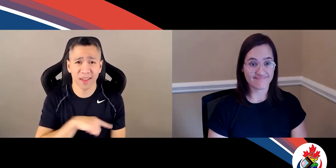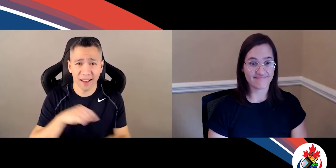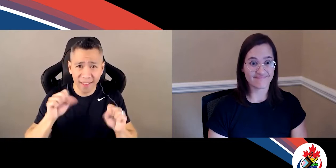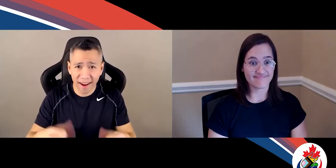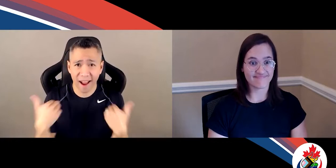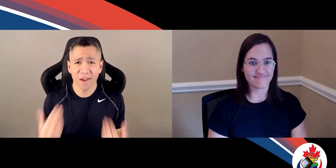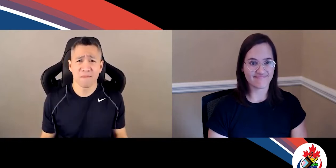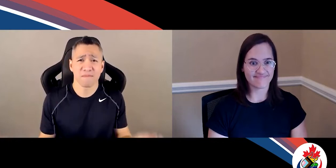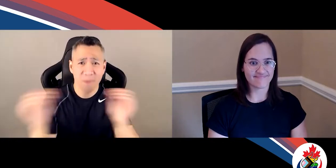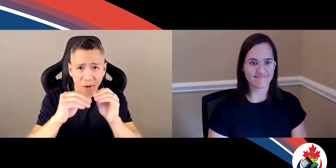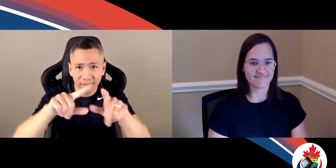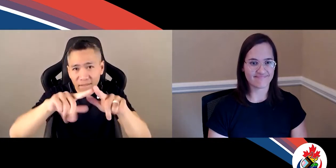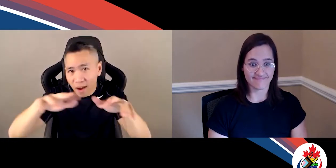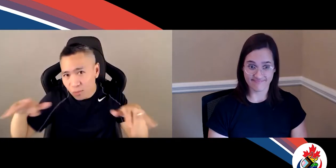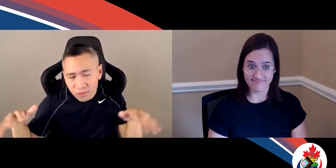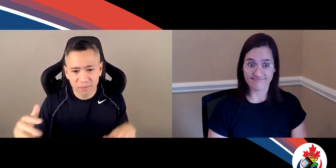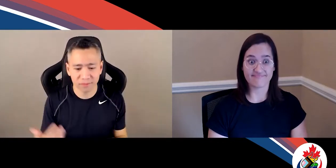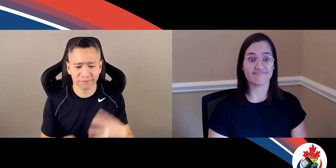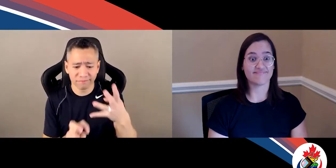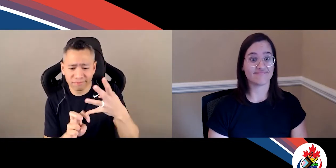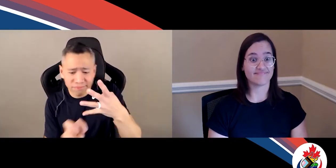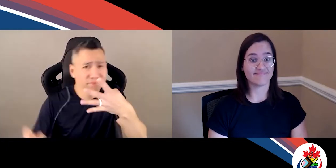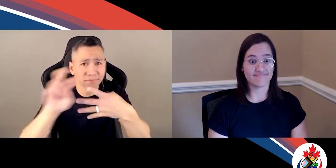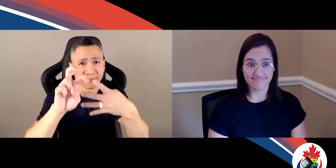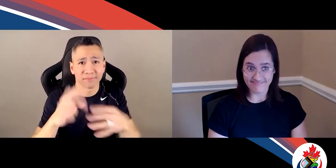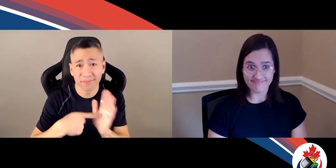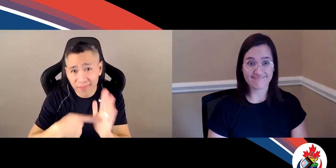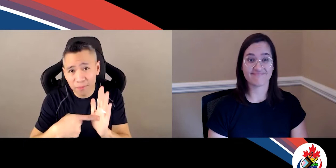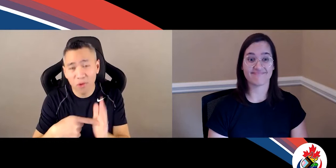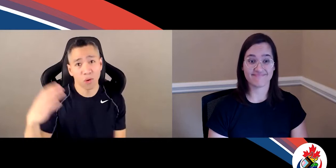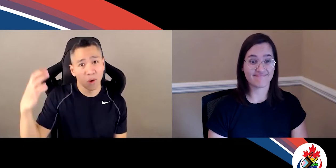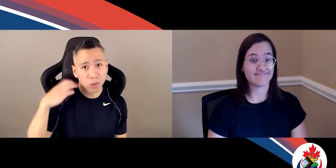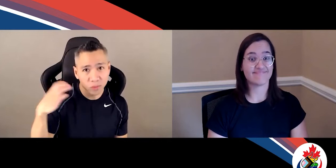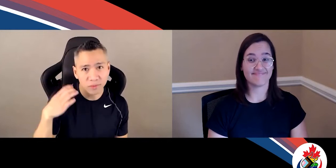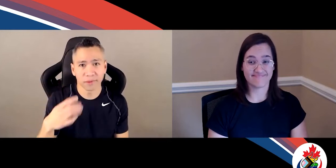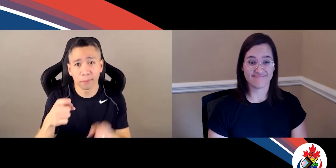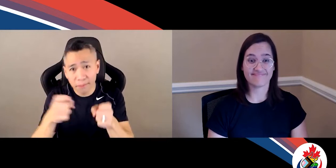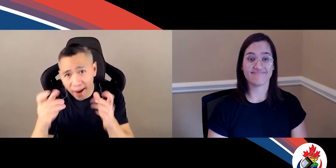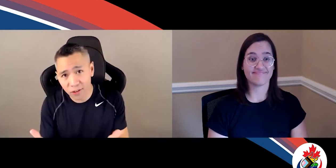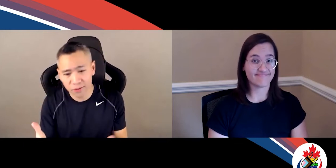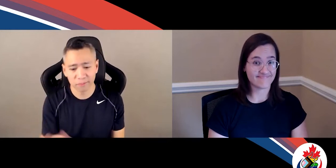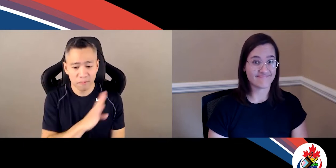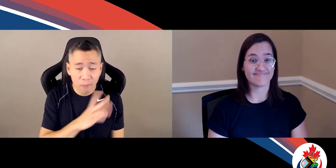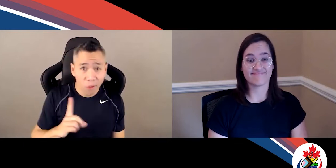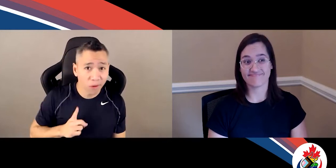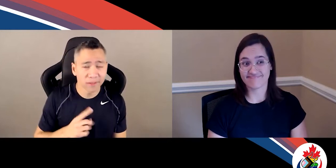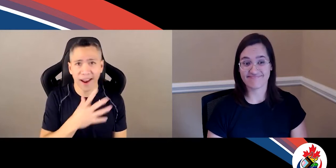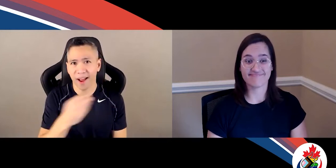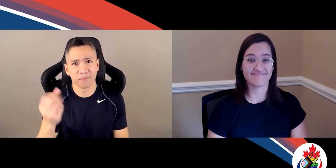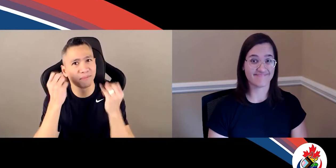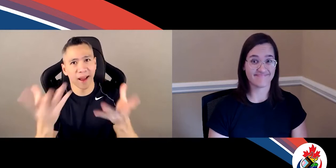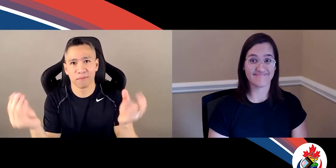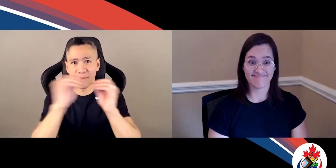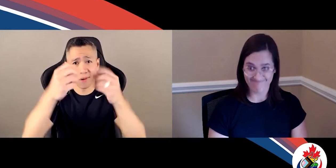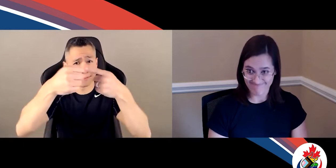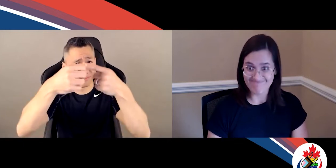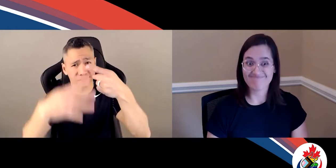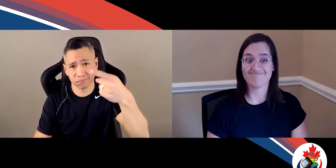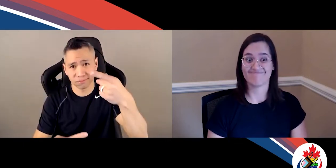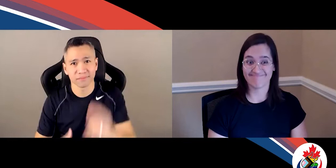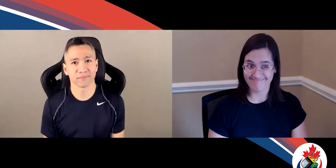the Deaf sports world so we can have more diversity in the higher levels.